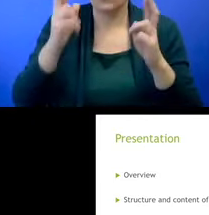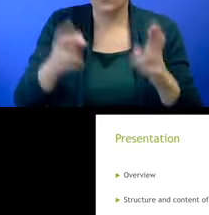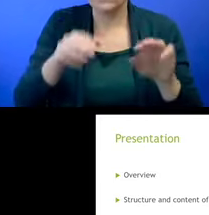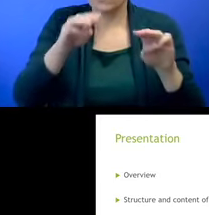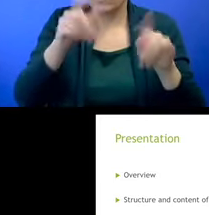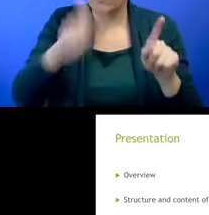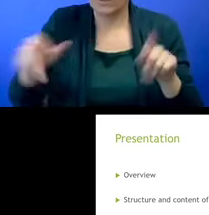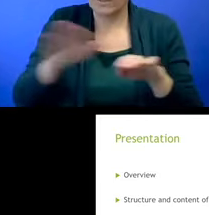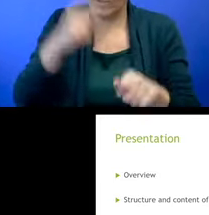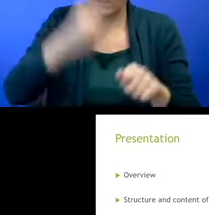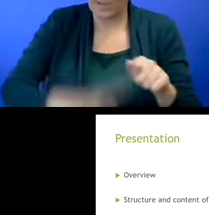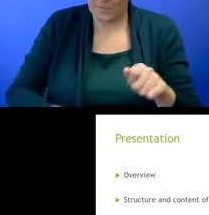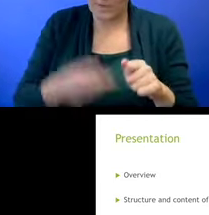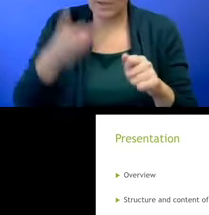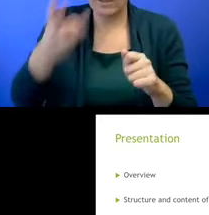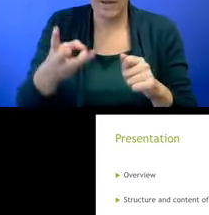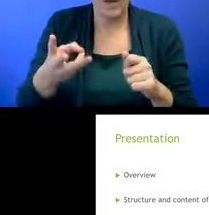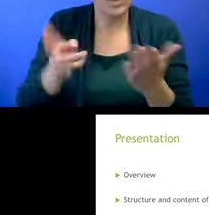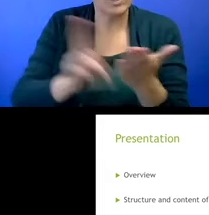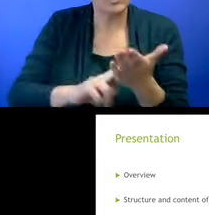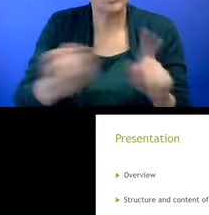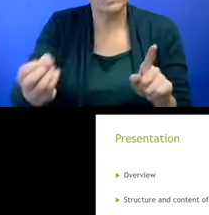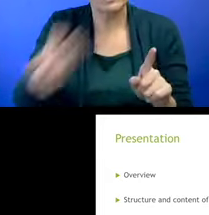I’m going to be using a number of slides in my presentation.